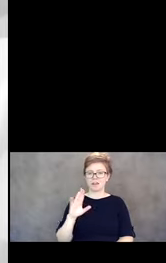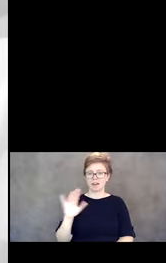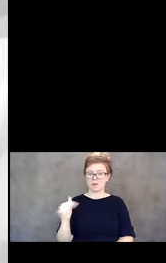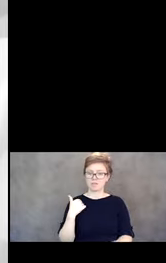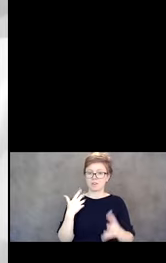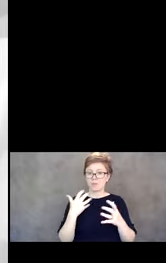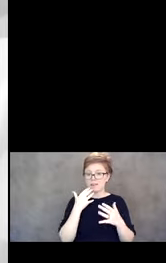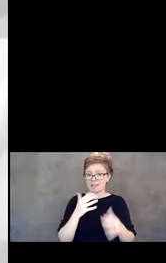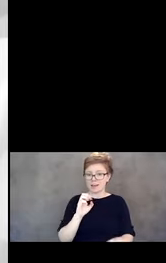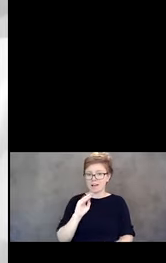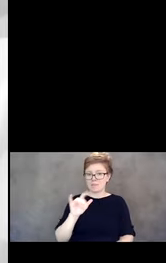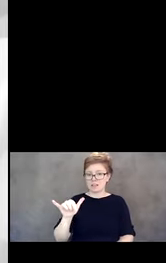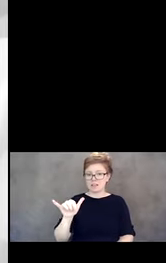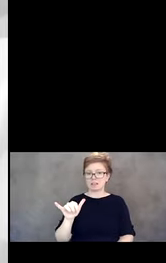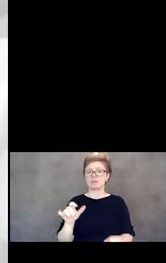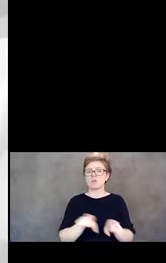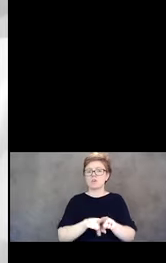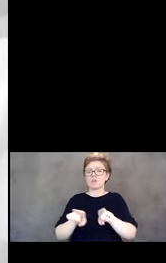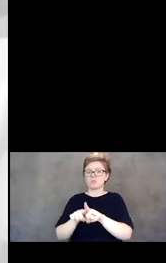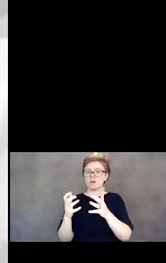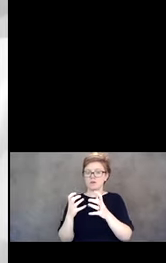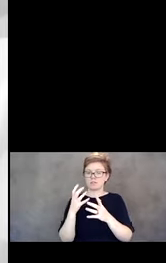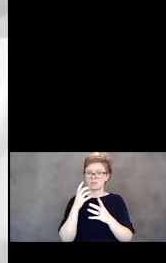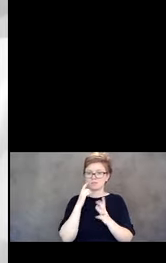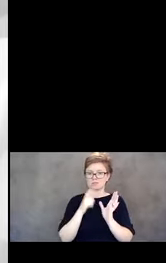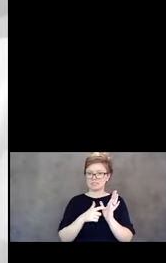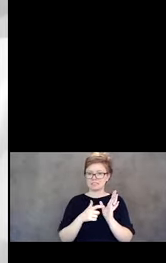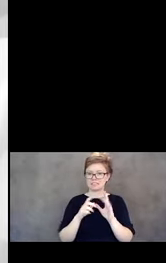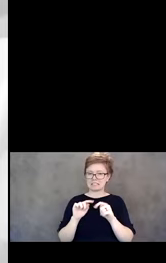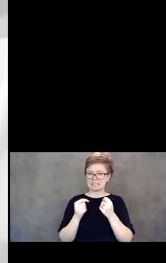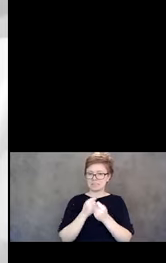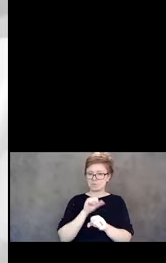Emily was able to give us the strength to move forward and advocate for all of us.